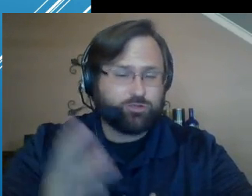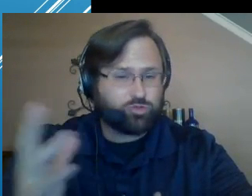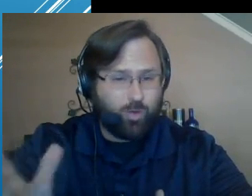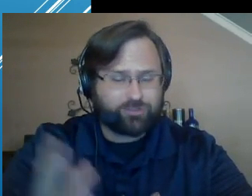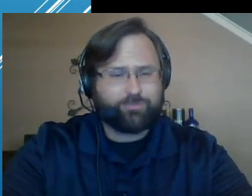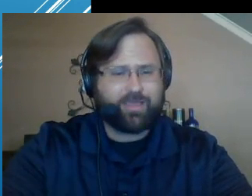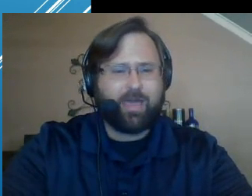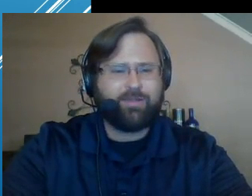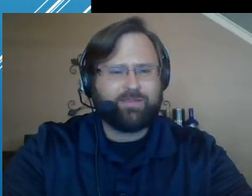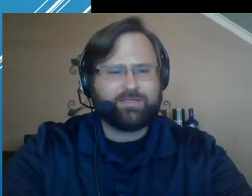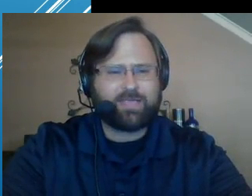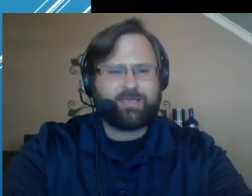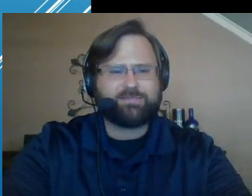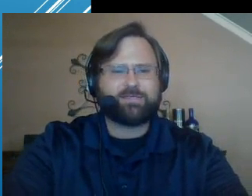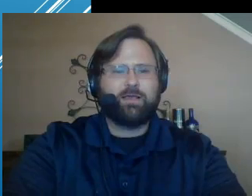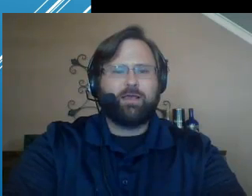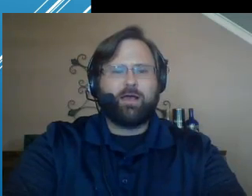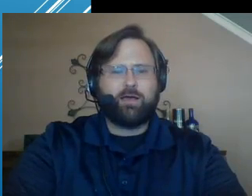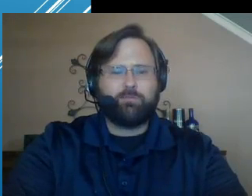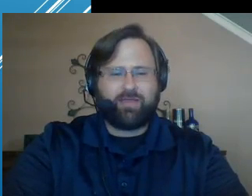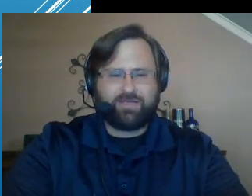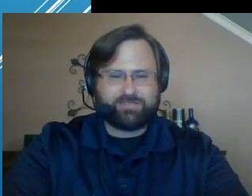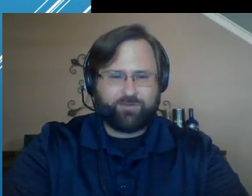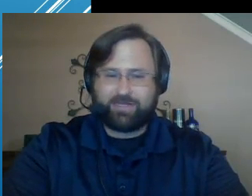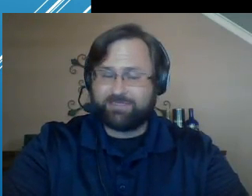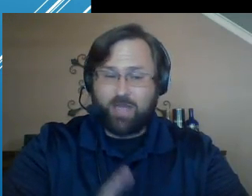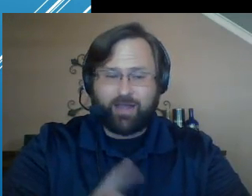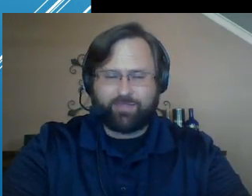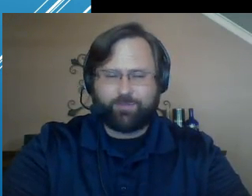shows where something happened in this case we have his friend is not at the